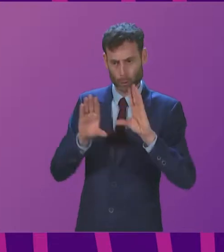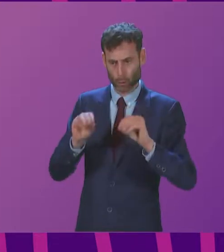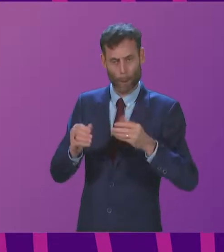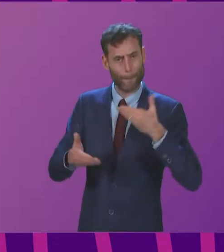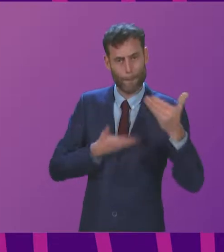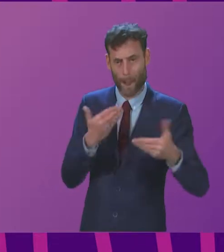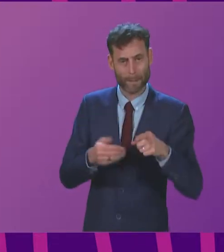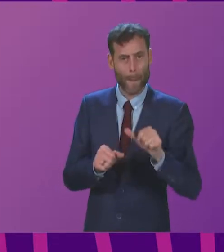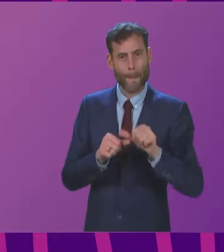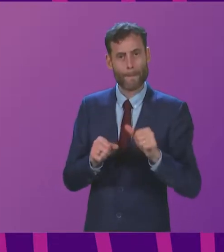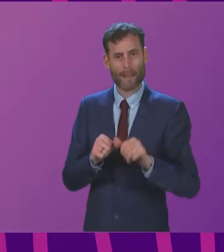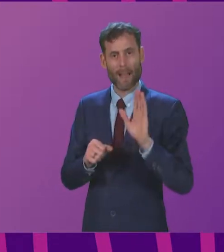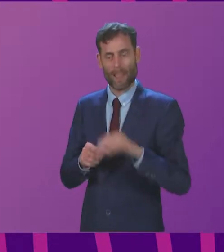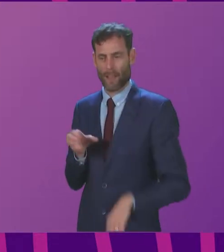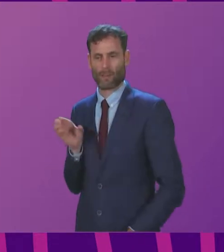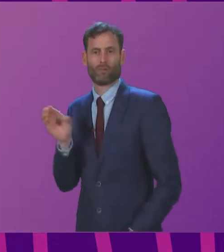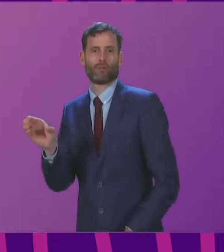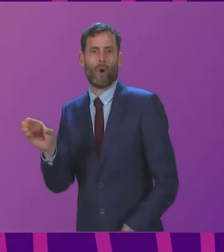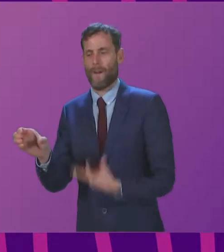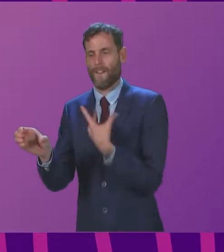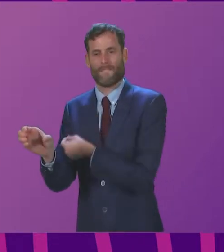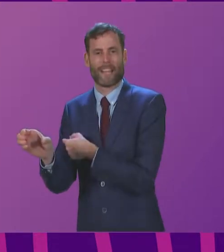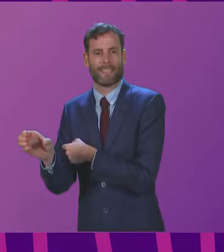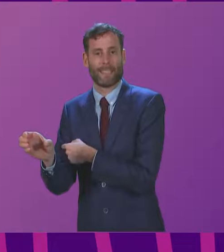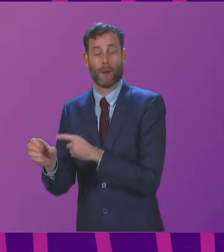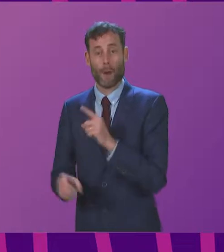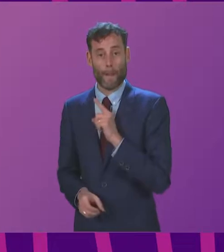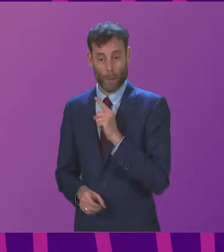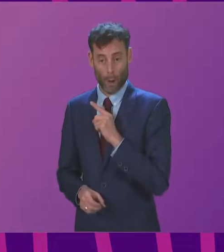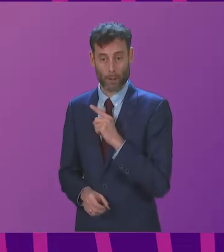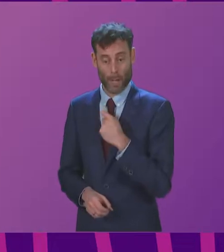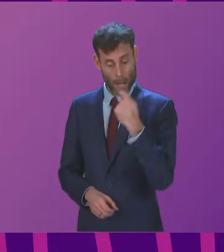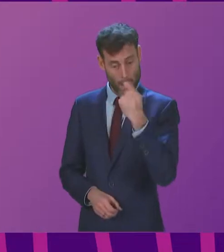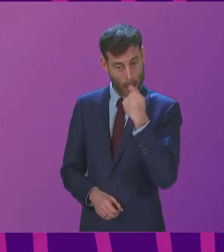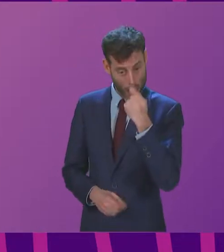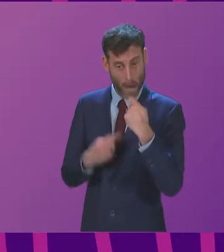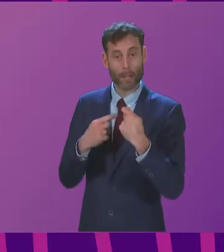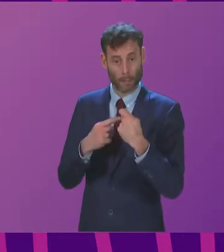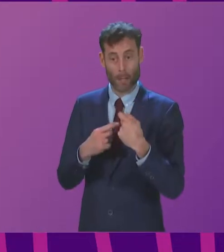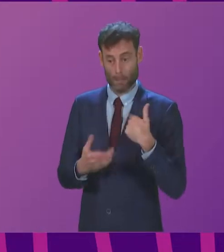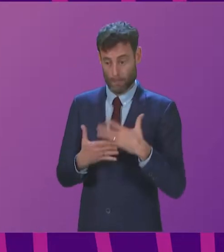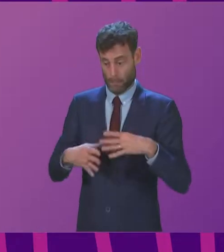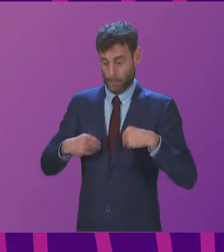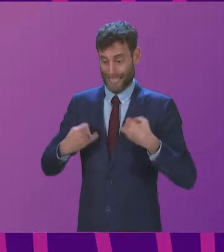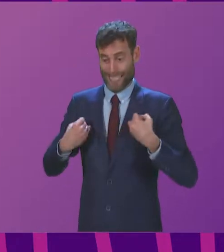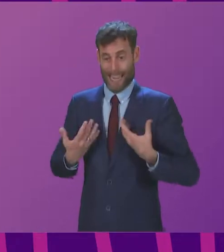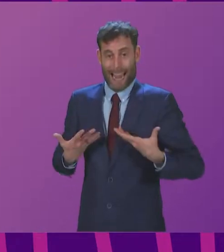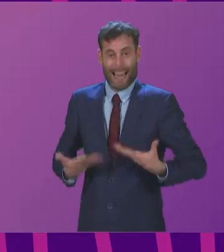because they allow venues to understand who is sick and who is well. It is gratifying that the Government has finally realised that today,